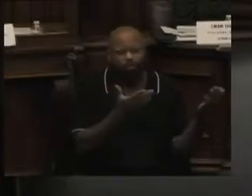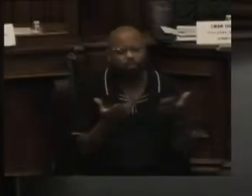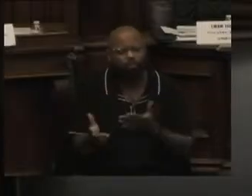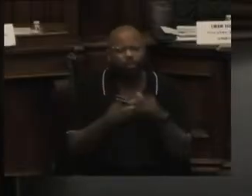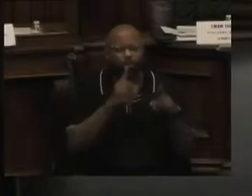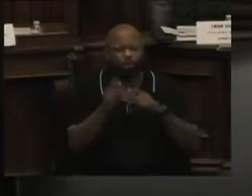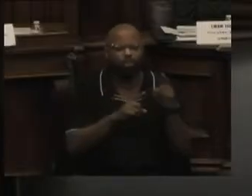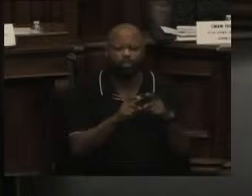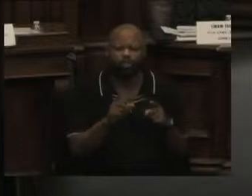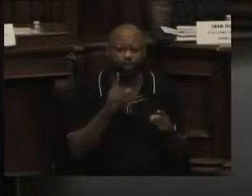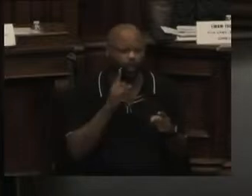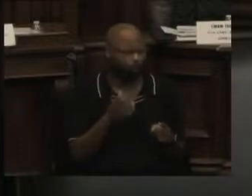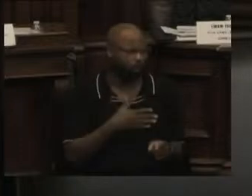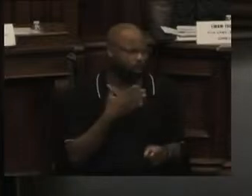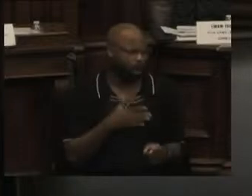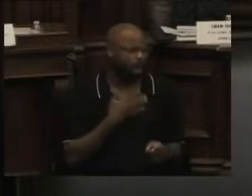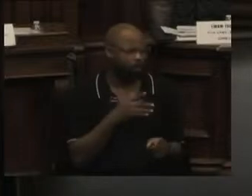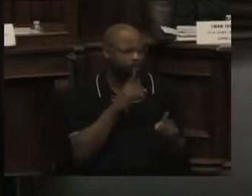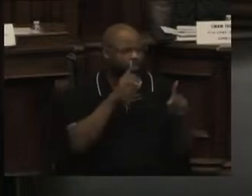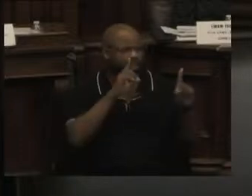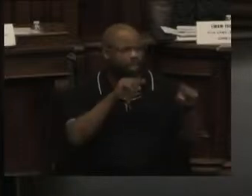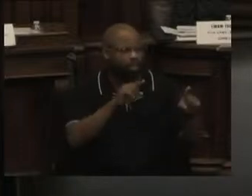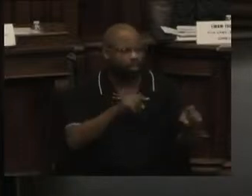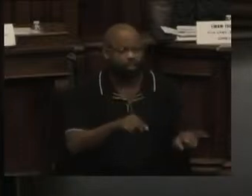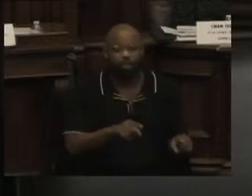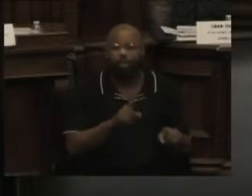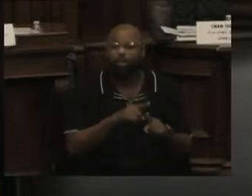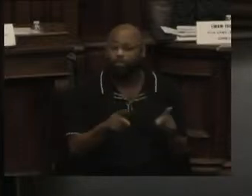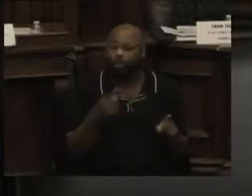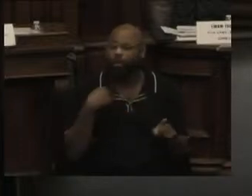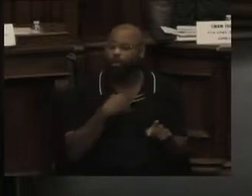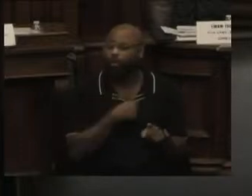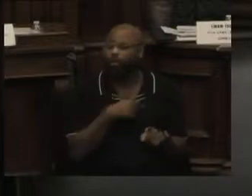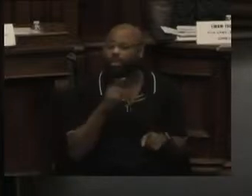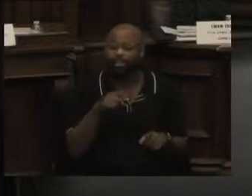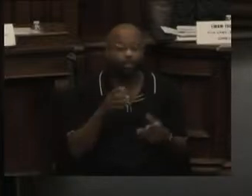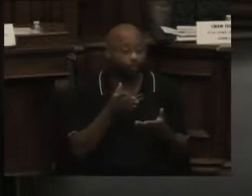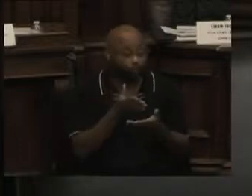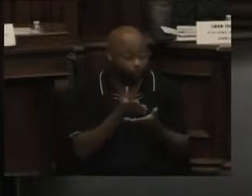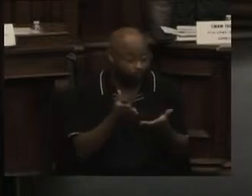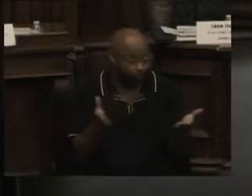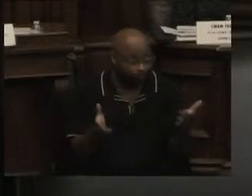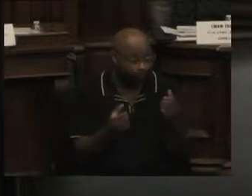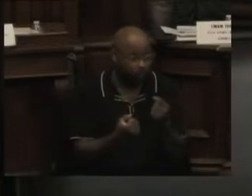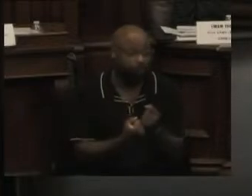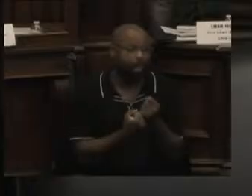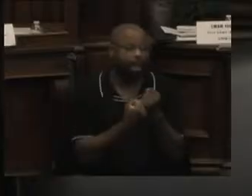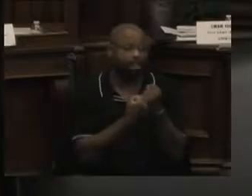questions. If you don't know what the PA board is about, bring the questions and we will